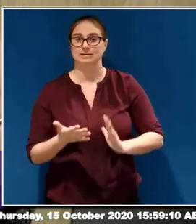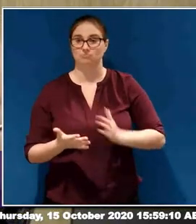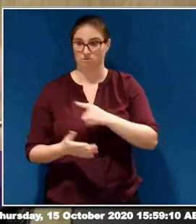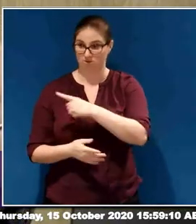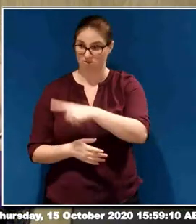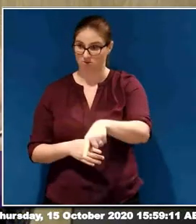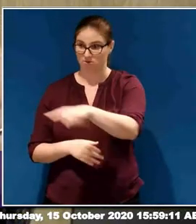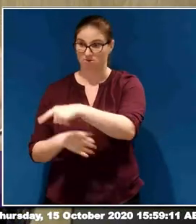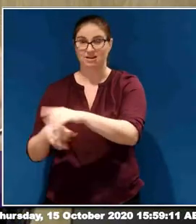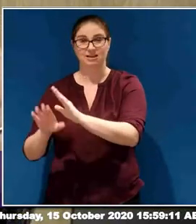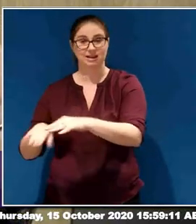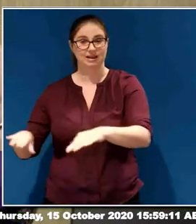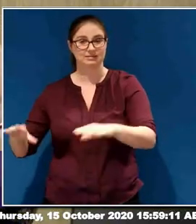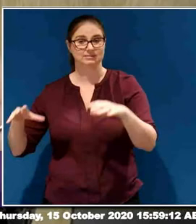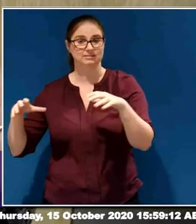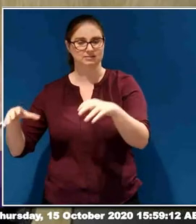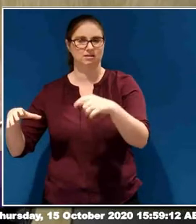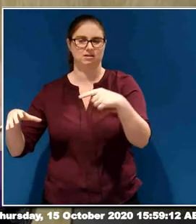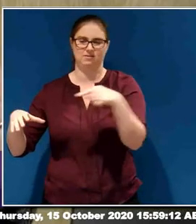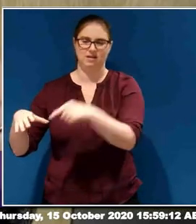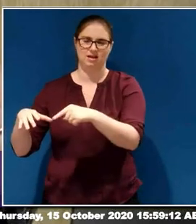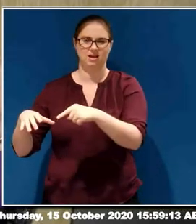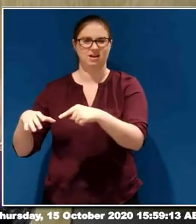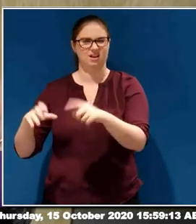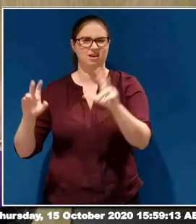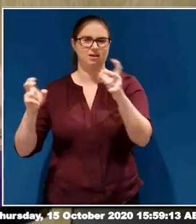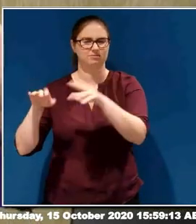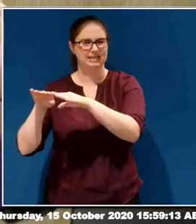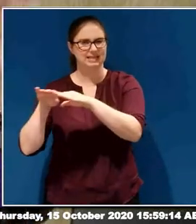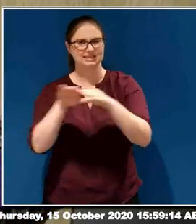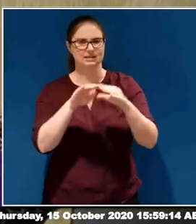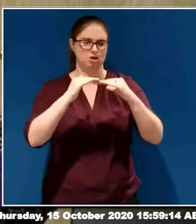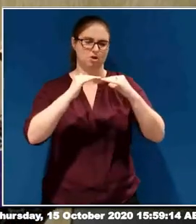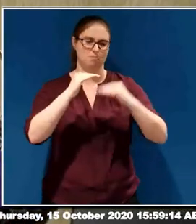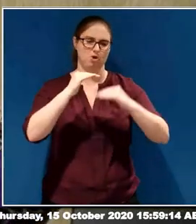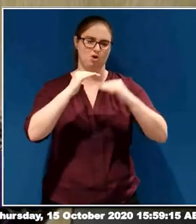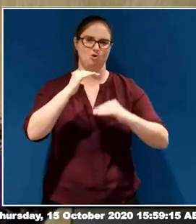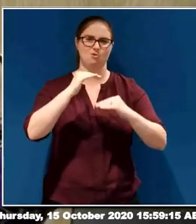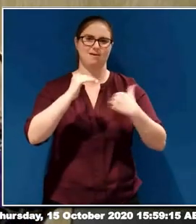There were 26 of them who were in that group from Grade 1 all the way